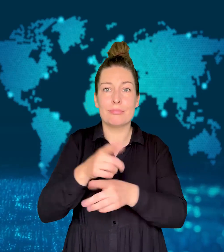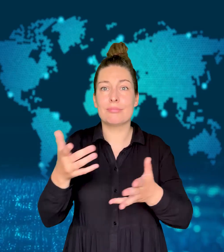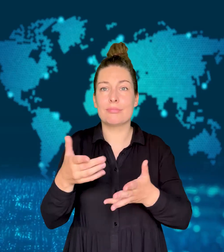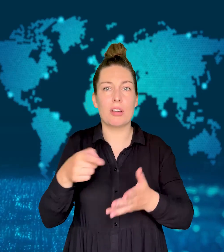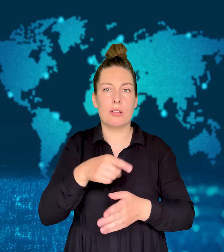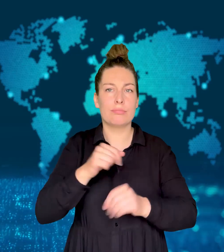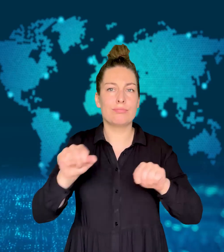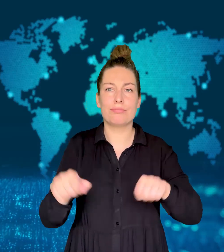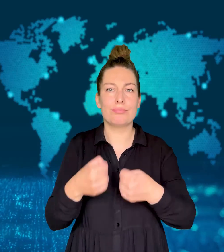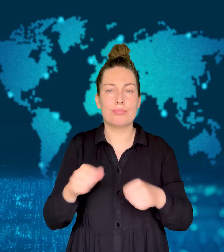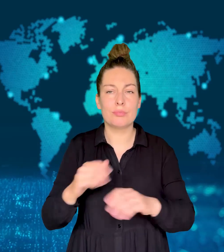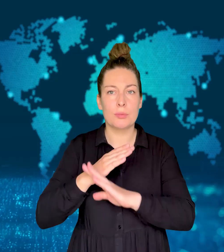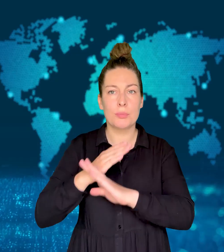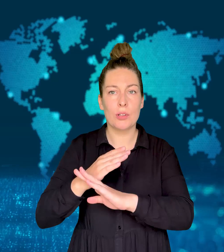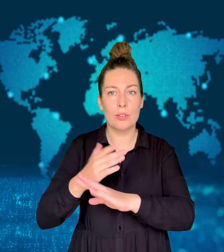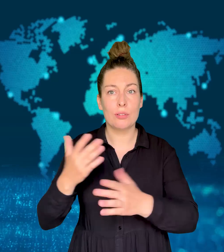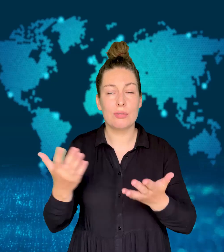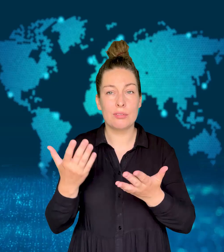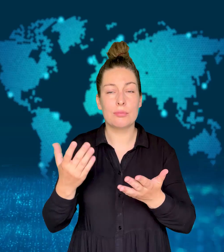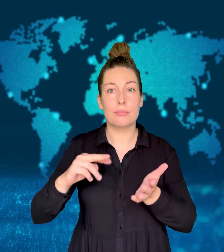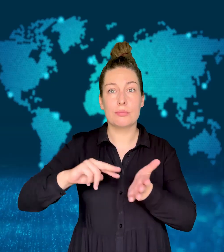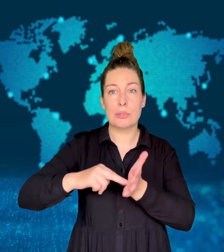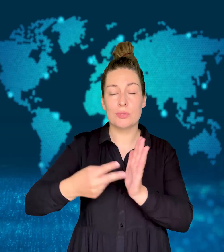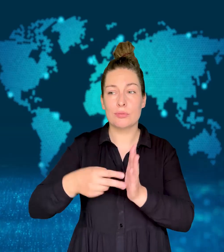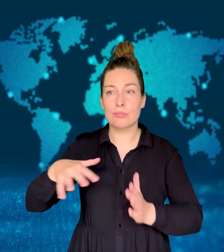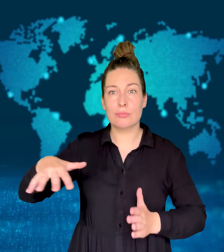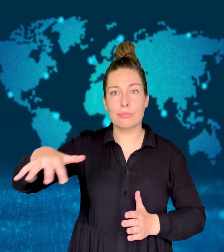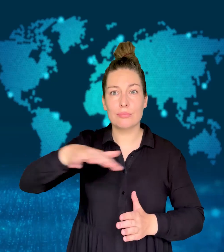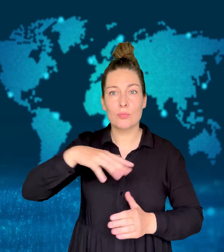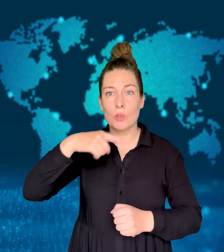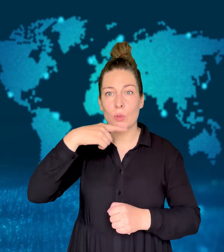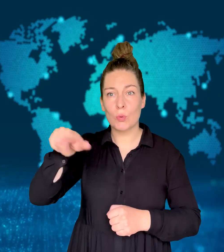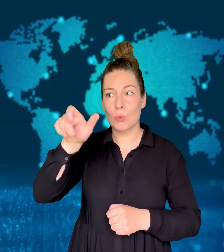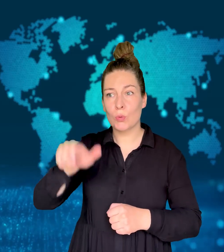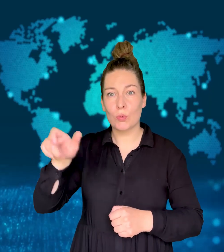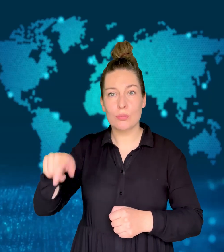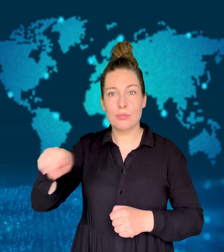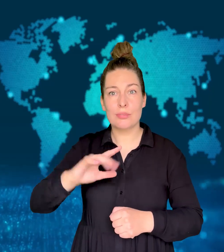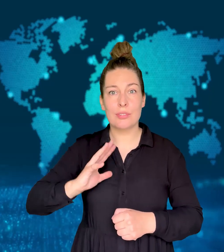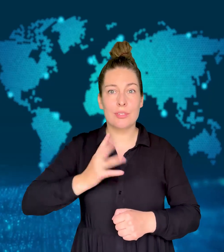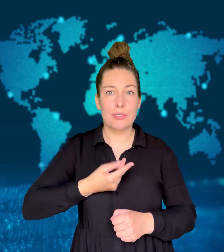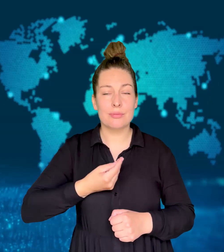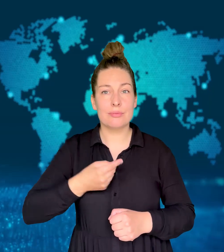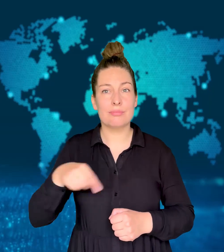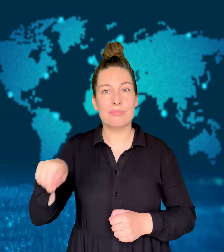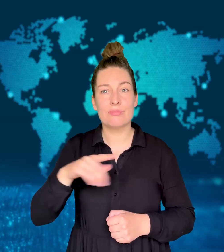It denies transgender Russians deprives transgender Russians of